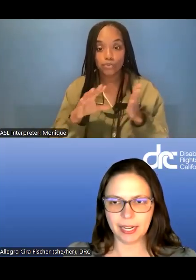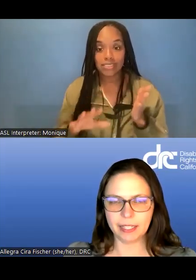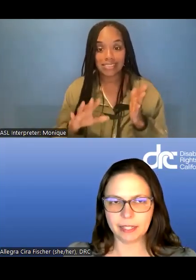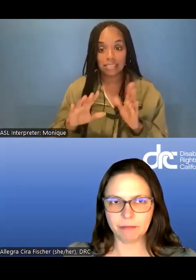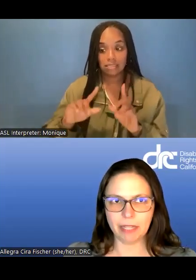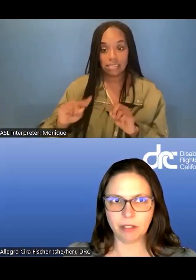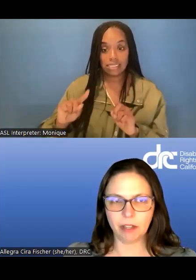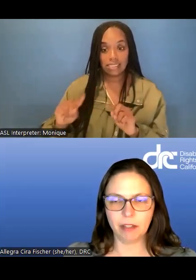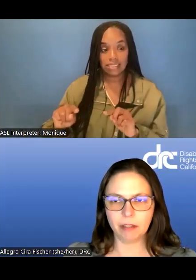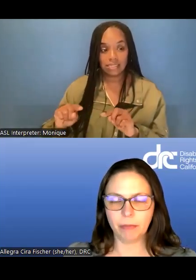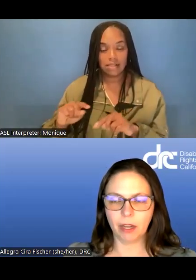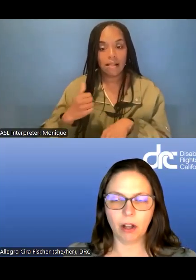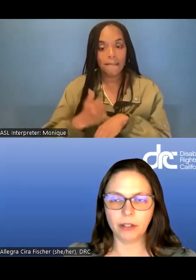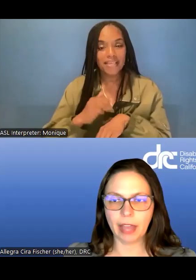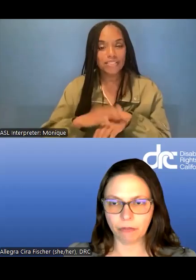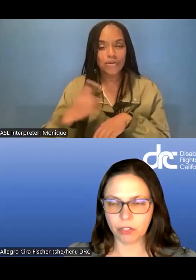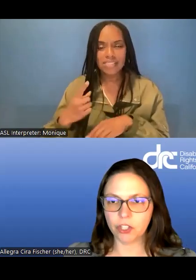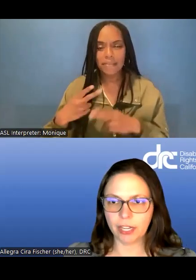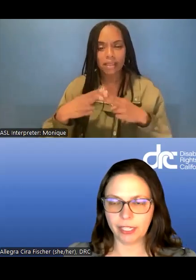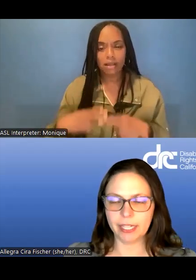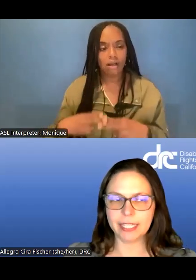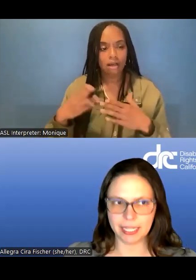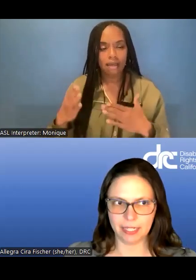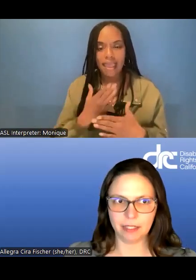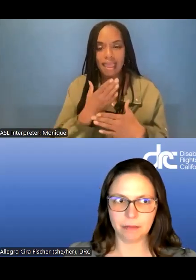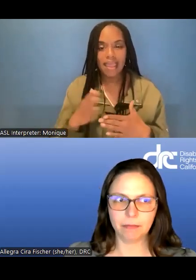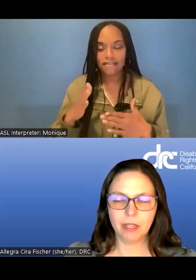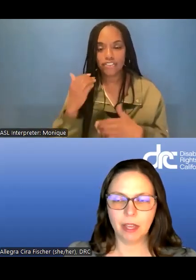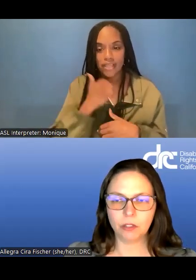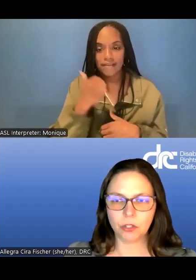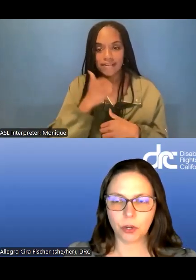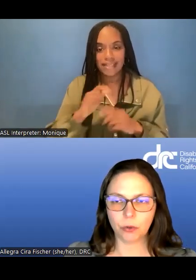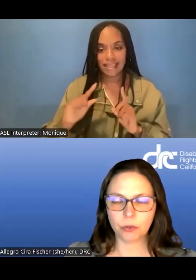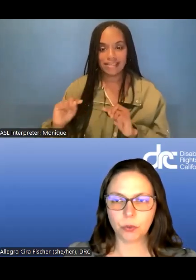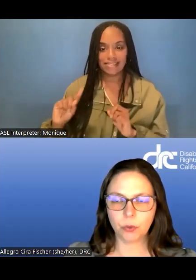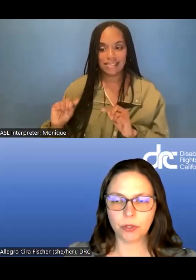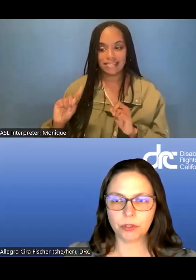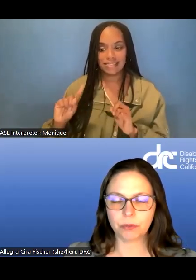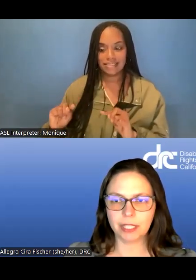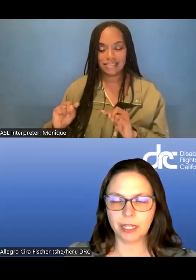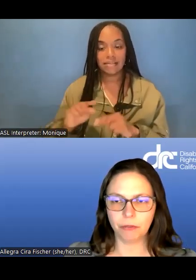It's based on something called average daily attendance. So schools receive,